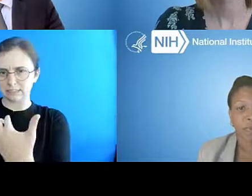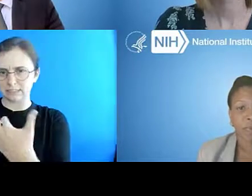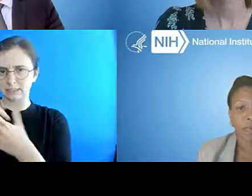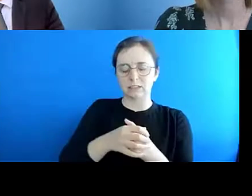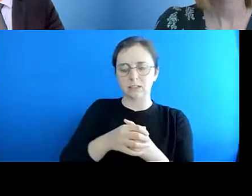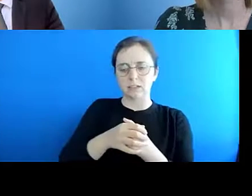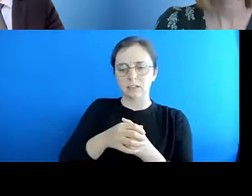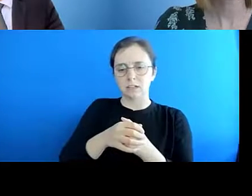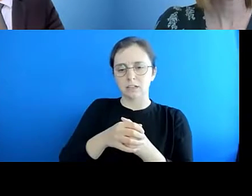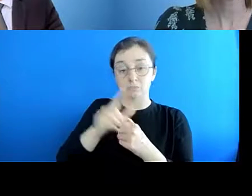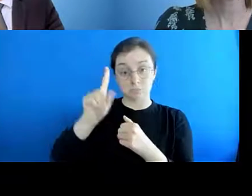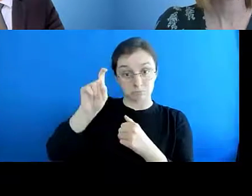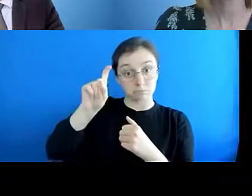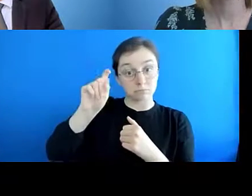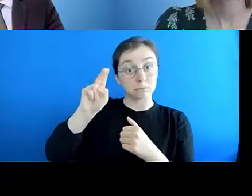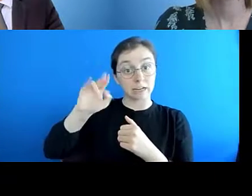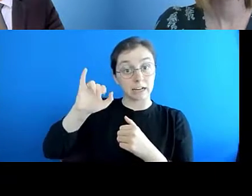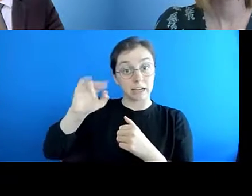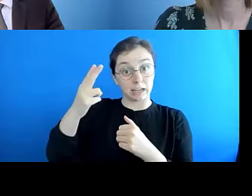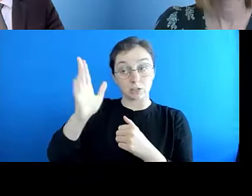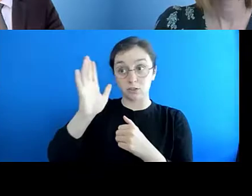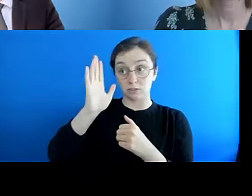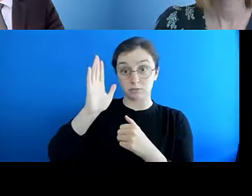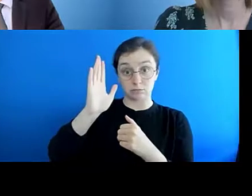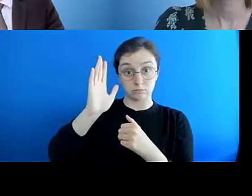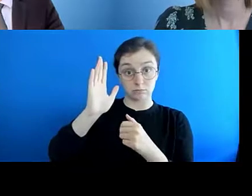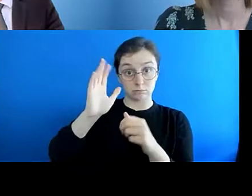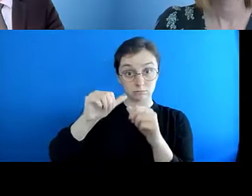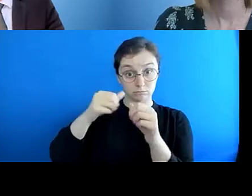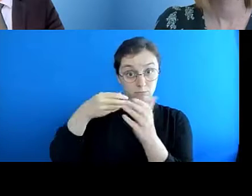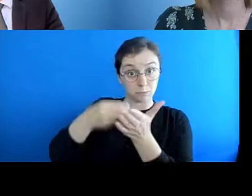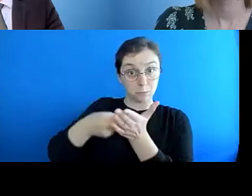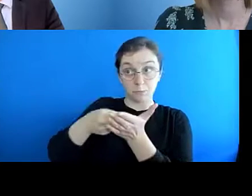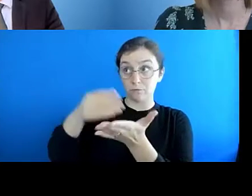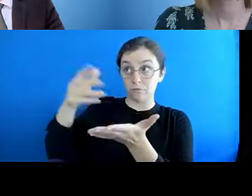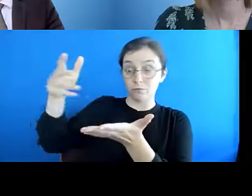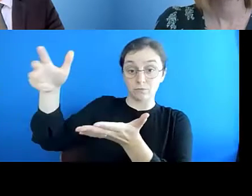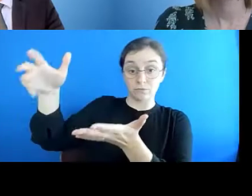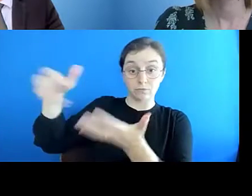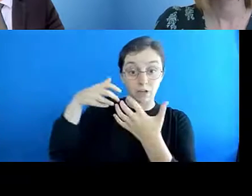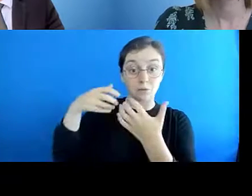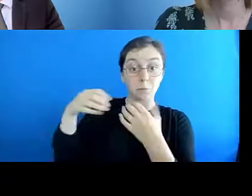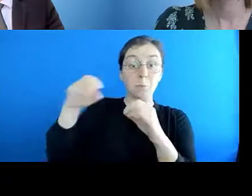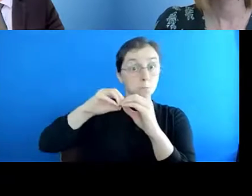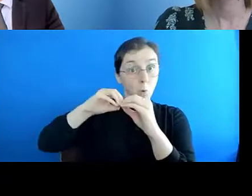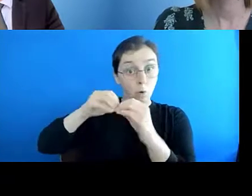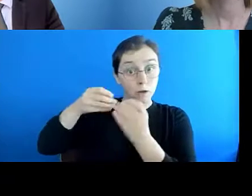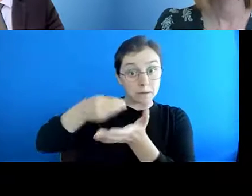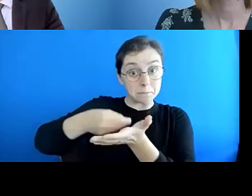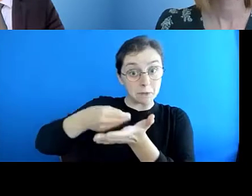will NIH be funding larger amounts of money per award